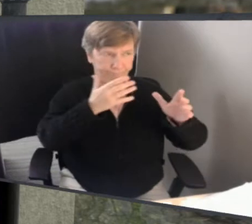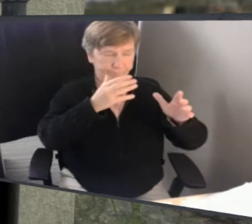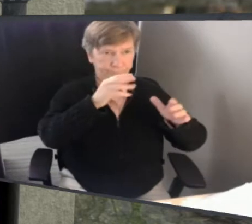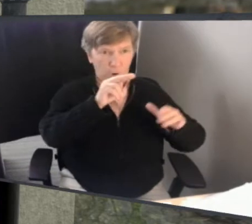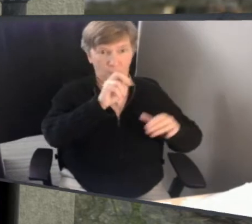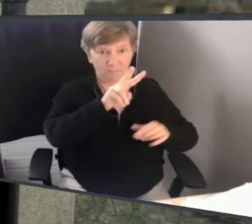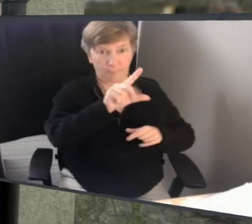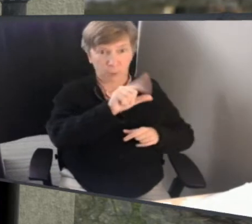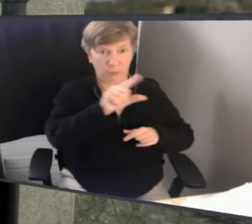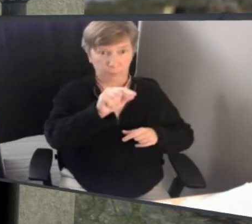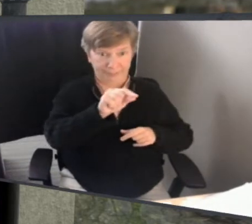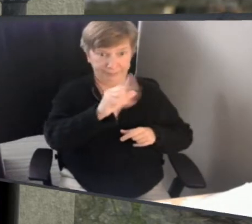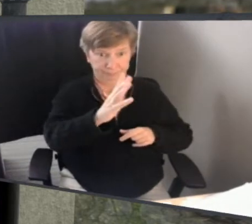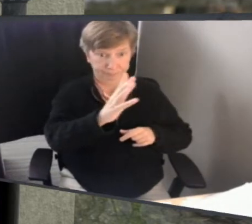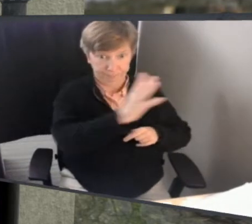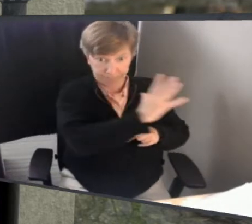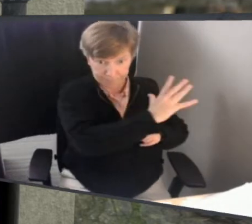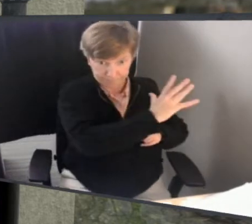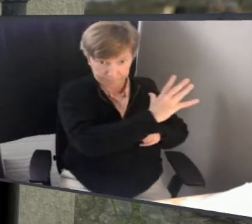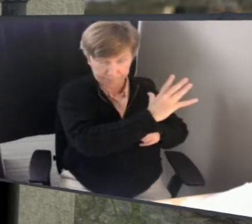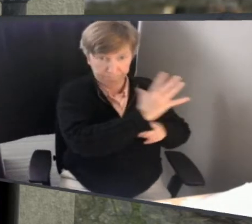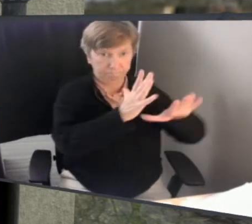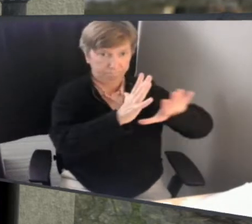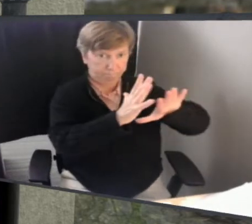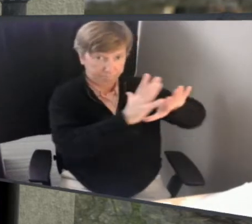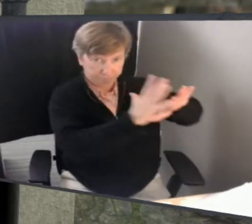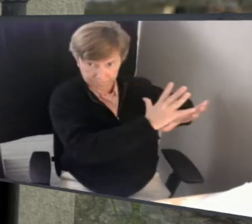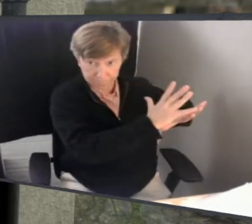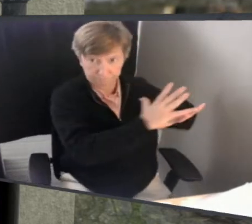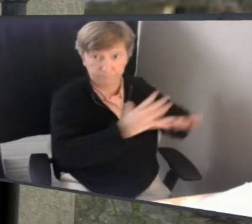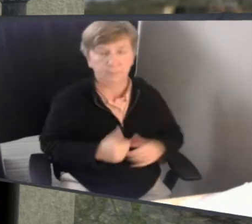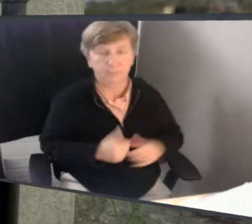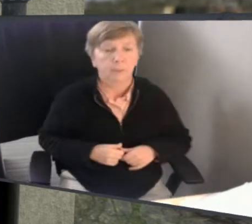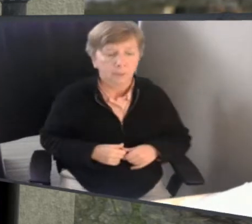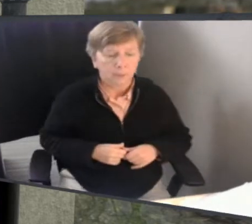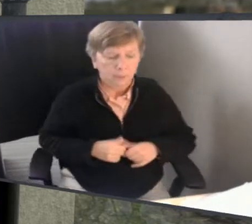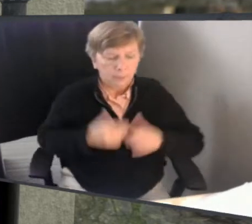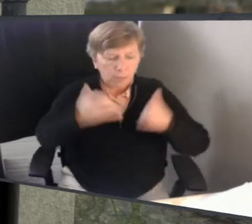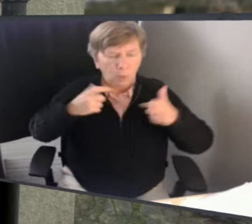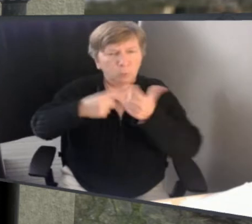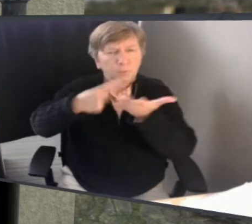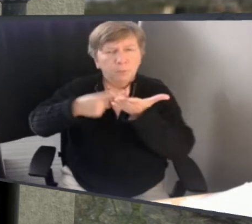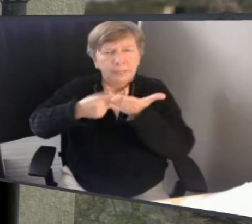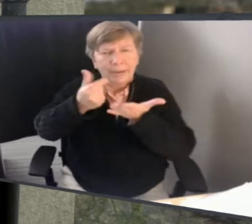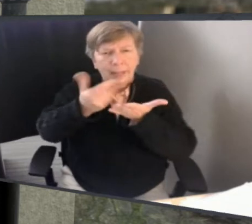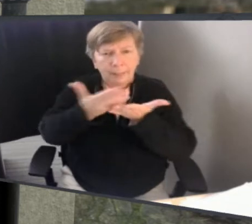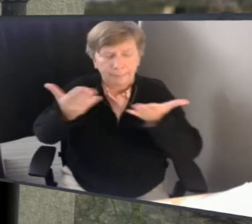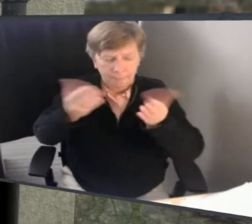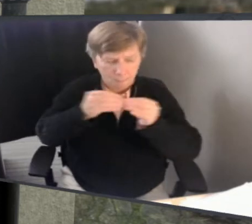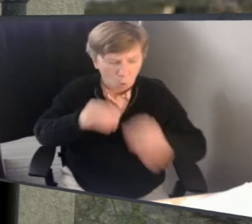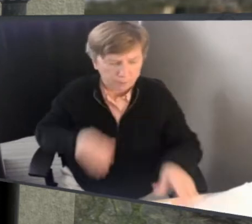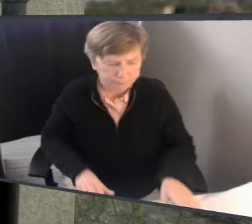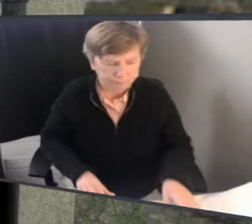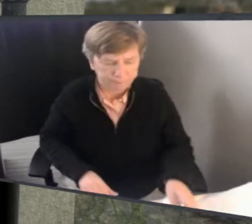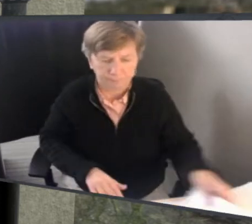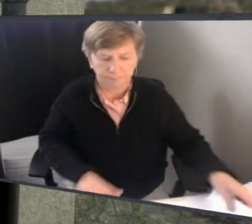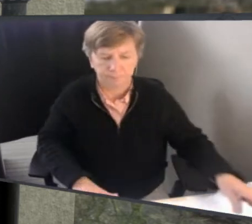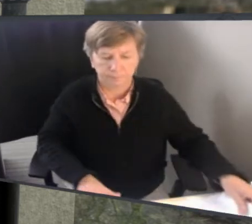Wendy Dannels: So, that's the big picture from November 2020, starting at that point in time. But